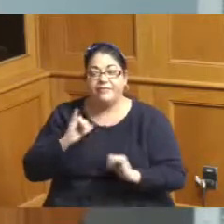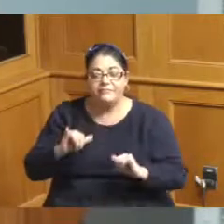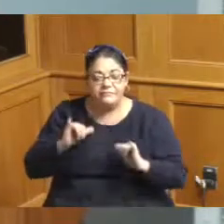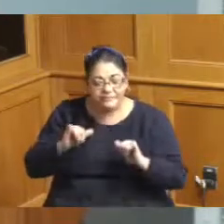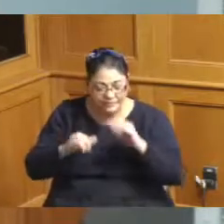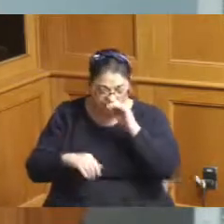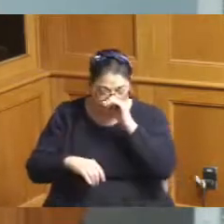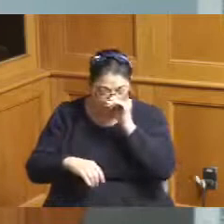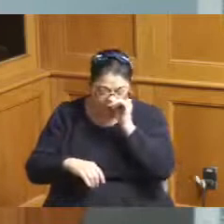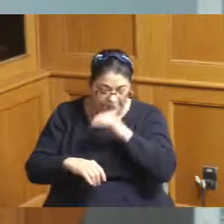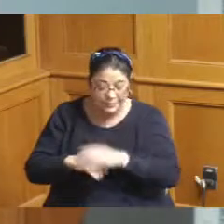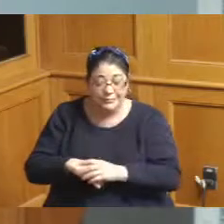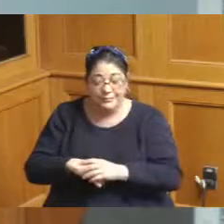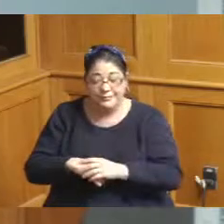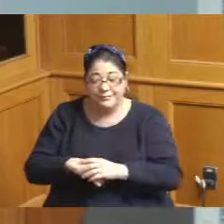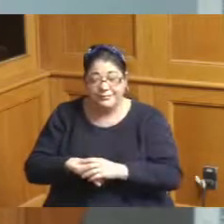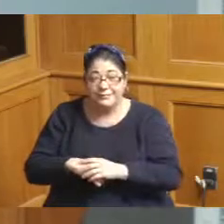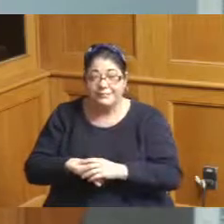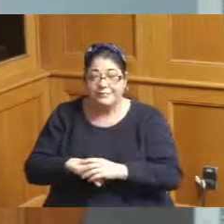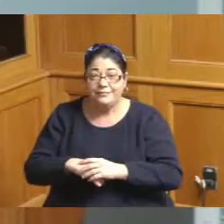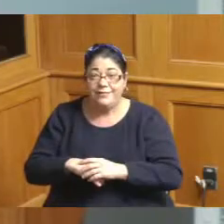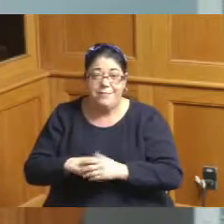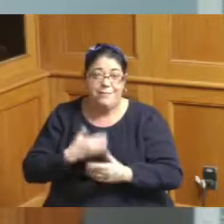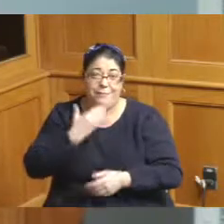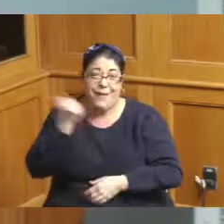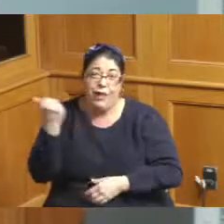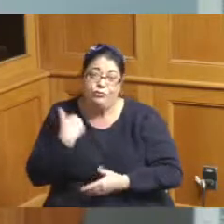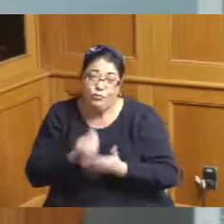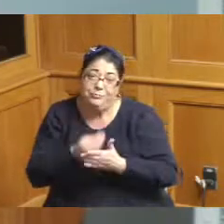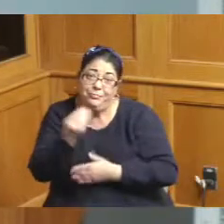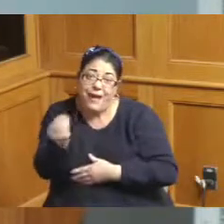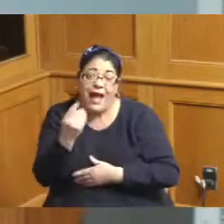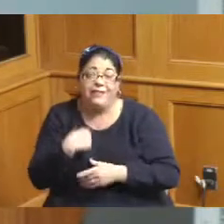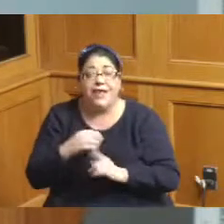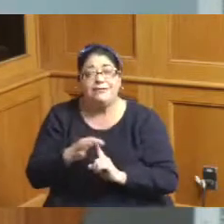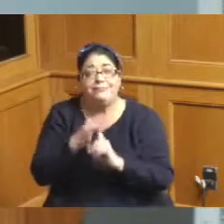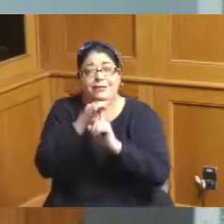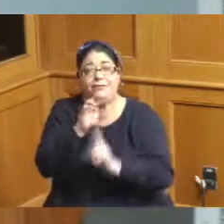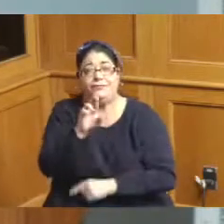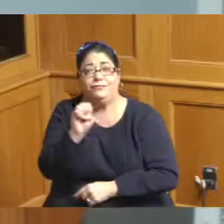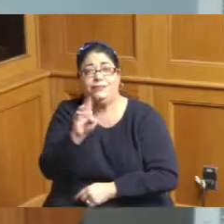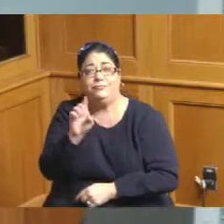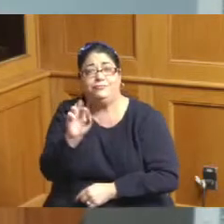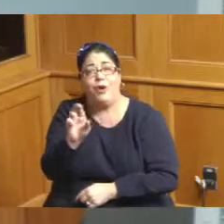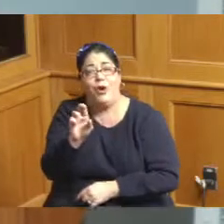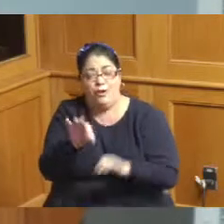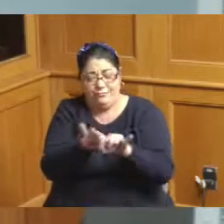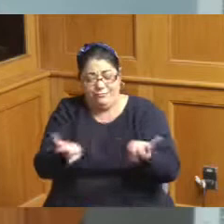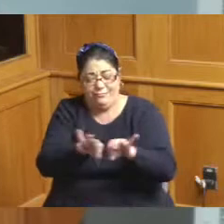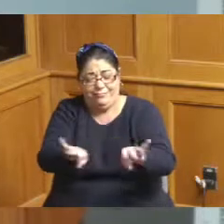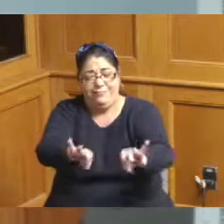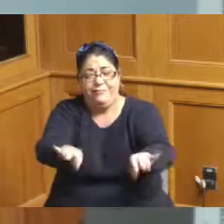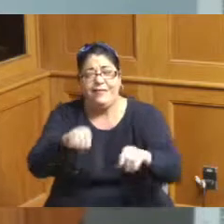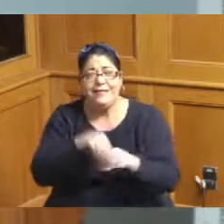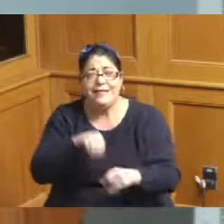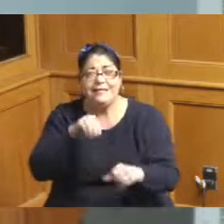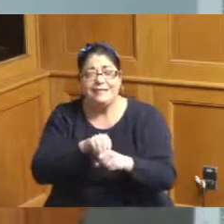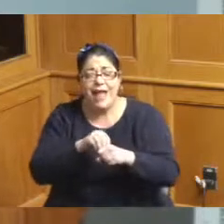potentially less expensive to use the epoxy coated rebar it it's it's crazy and speaking of that even